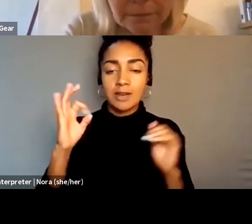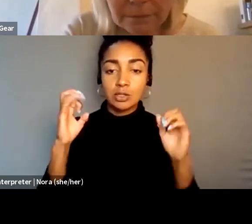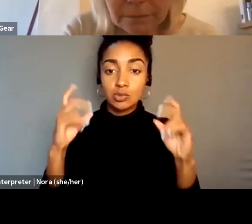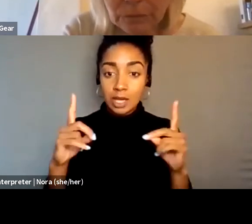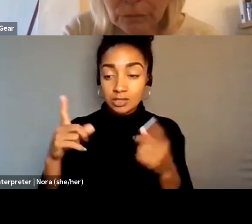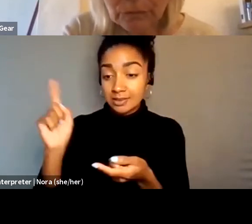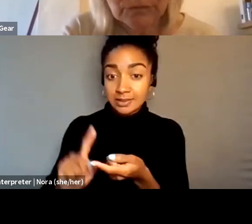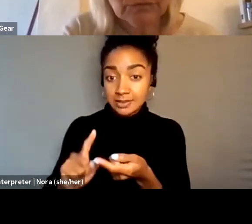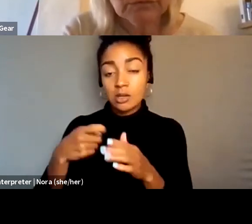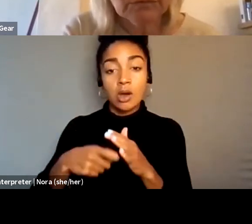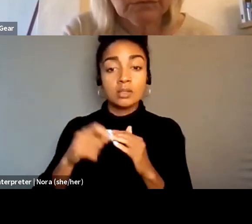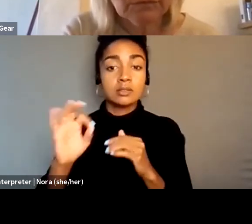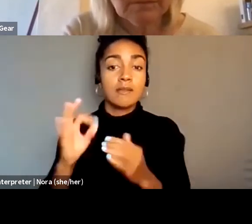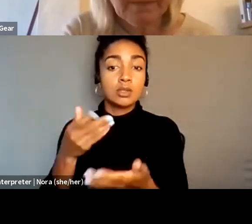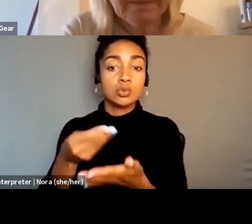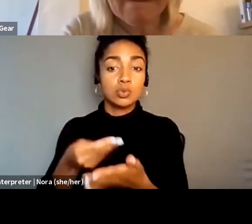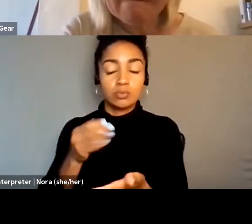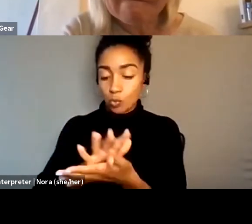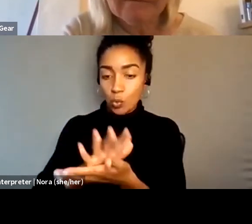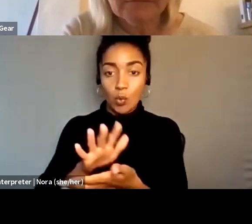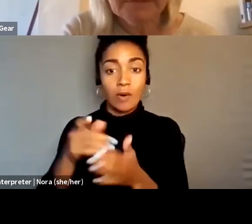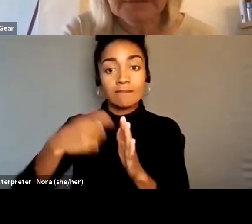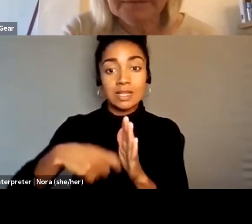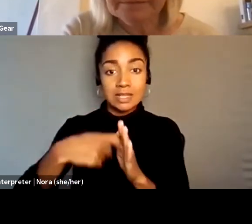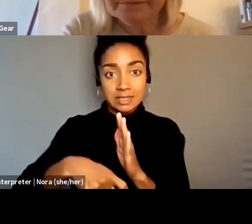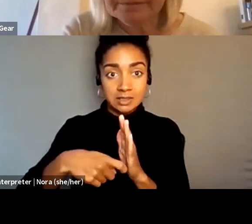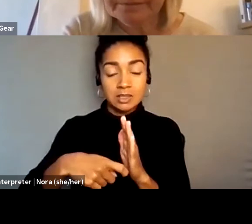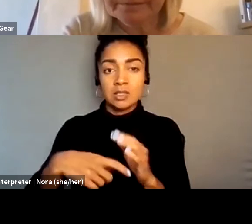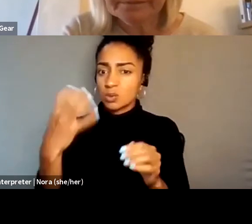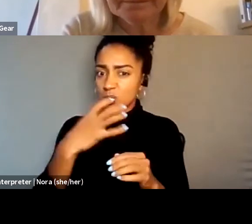It is a unique challenge for post-primary students.